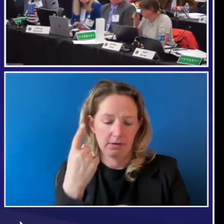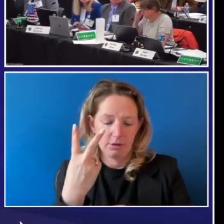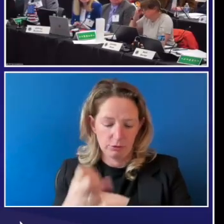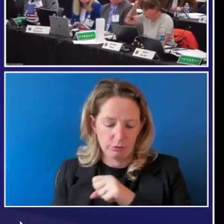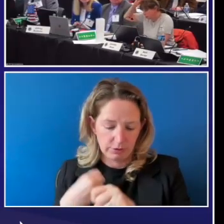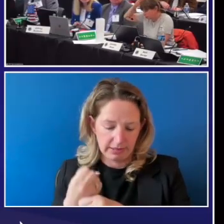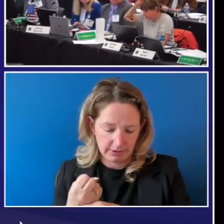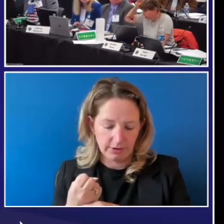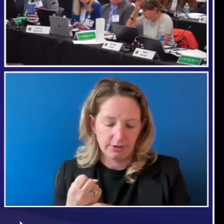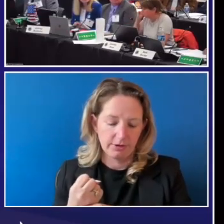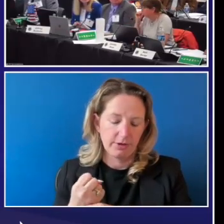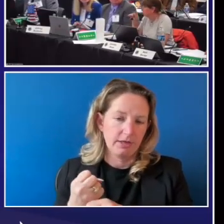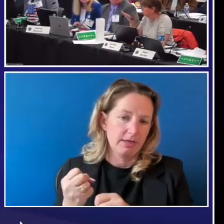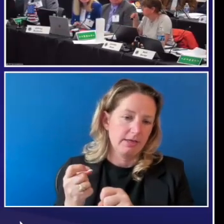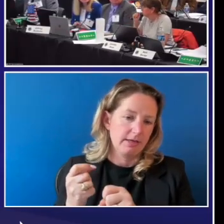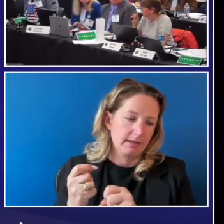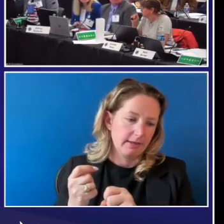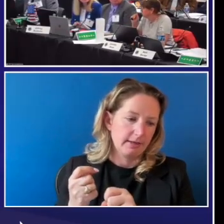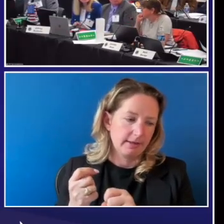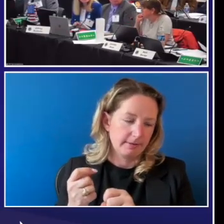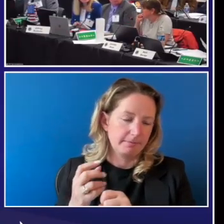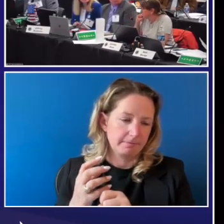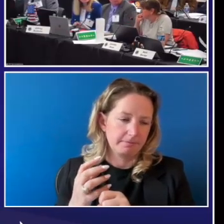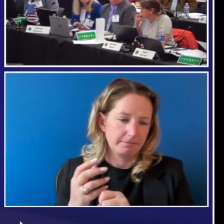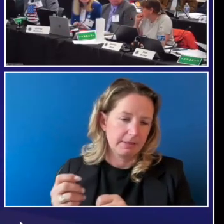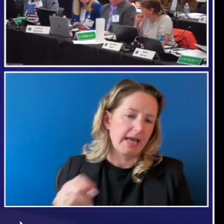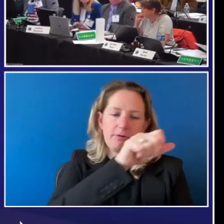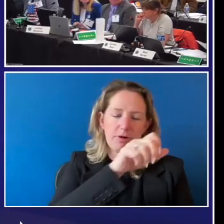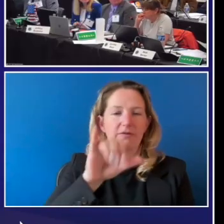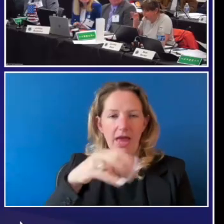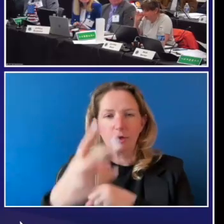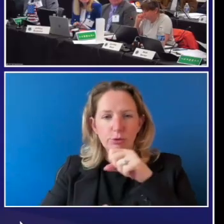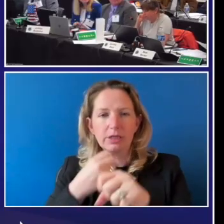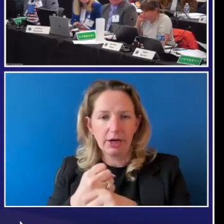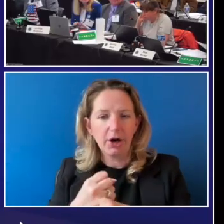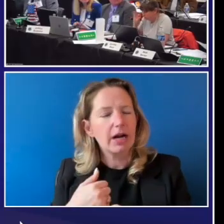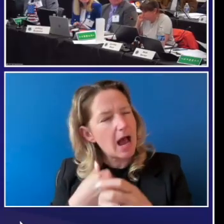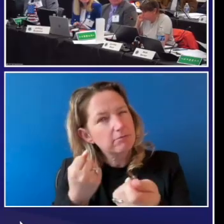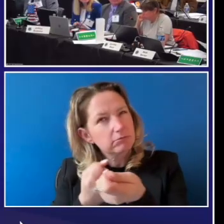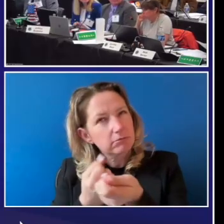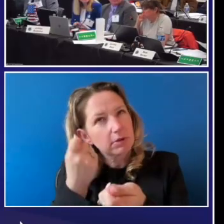now I'm more with the program than I was a few minutes ago. Um, but I am, I am very much with the program.